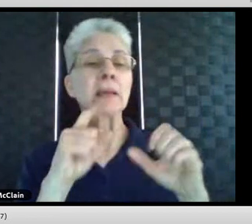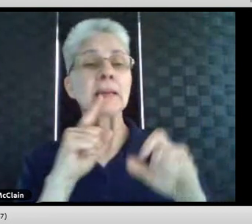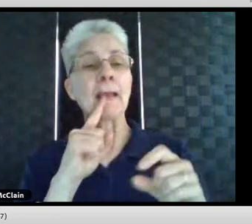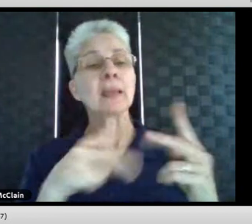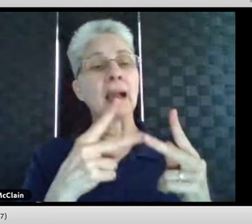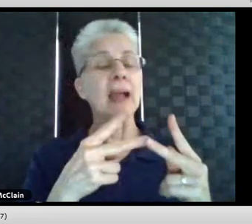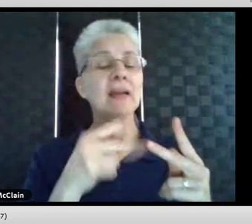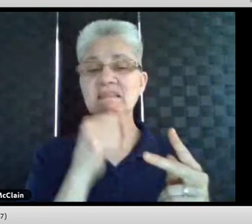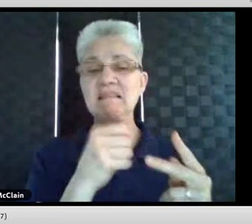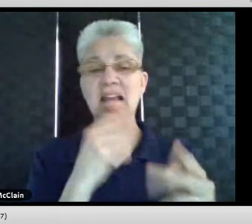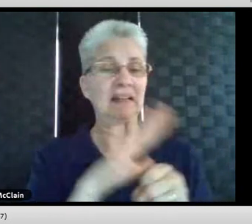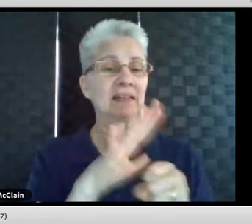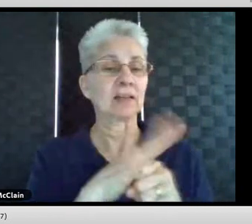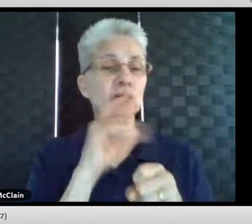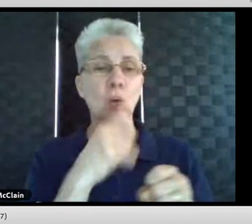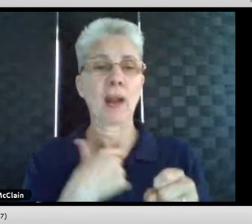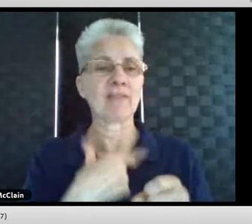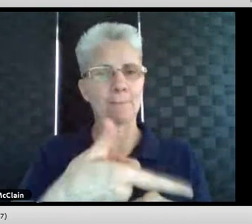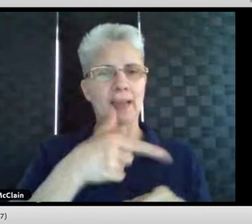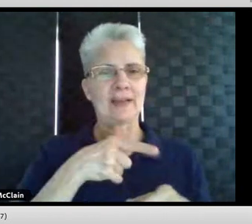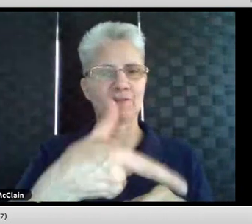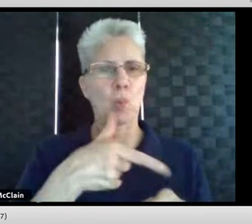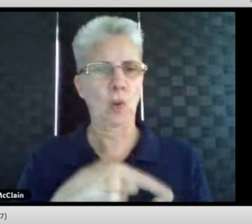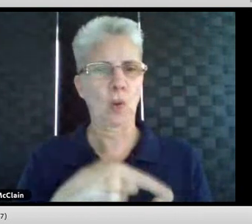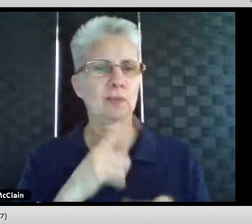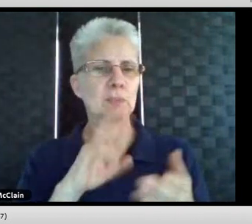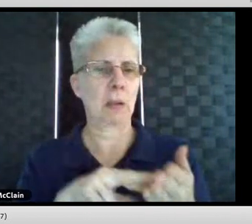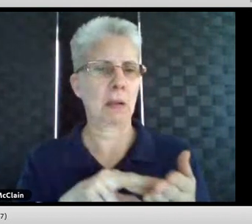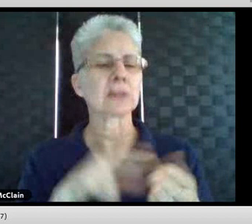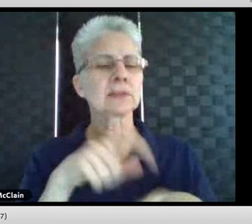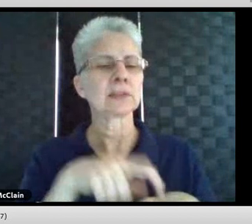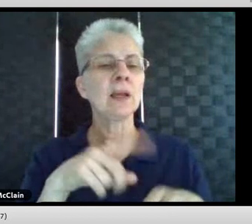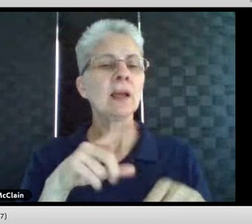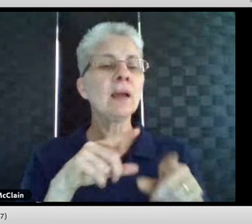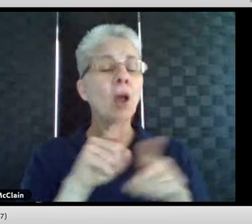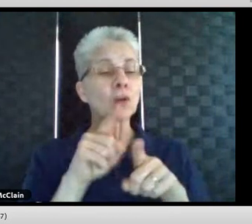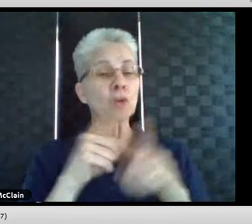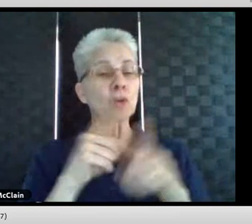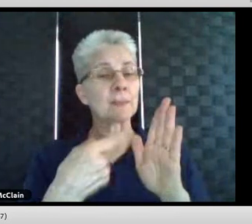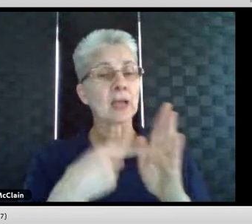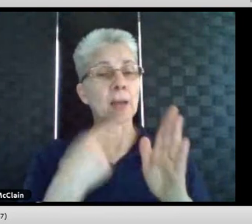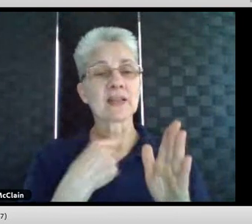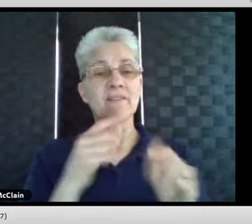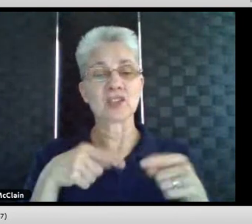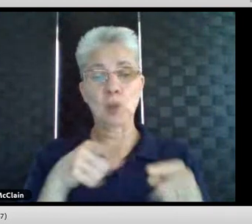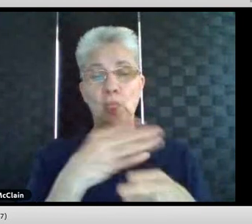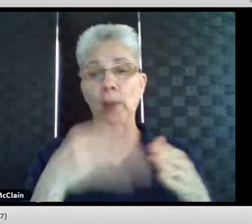because you don't have that back-and-forth, and, you know, sometimes if it's over the weekend, nobody's there, right?